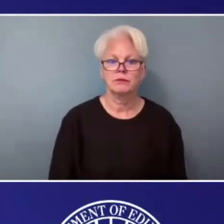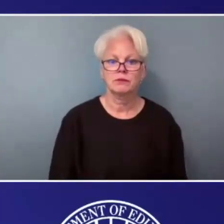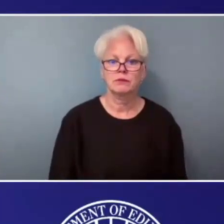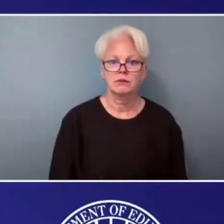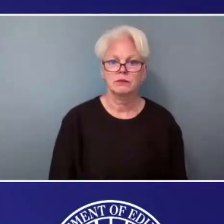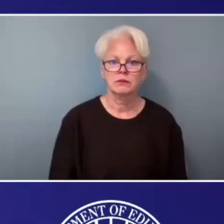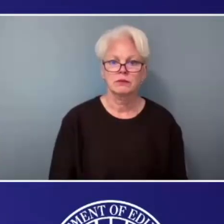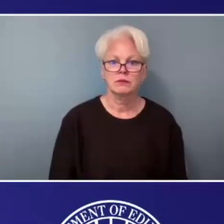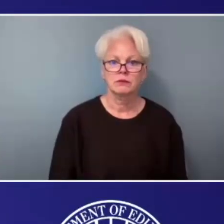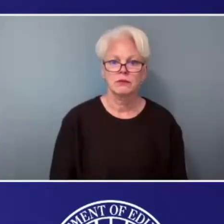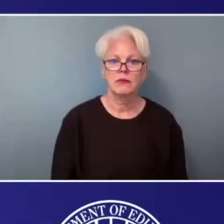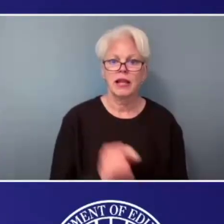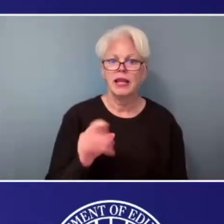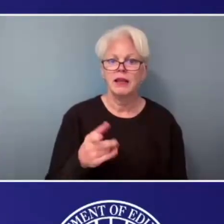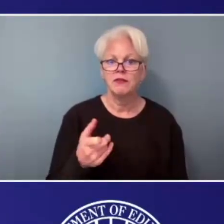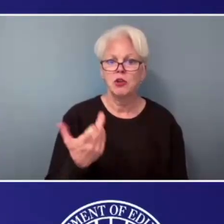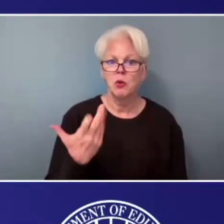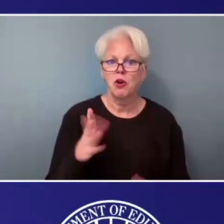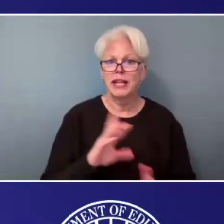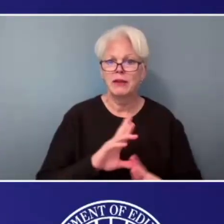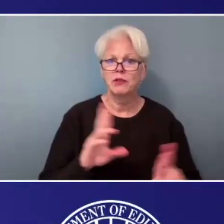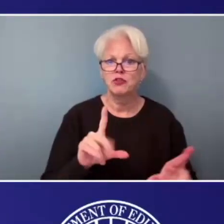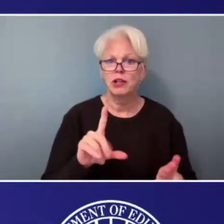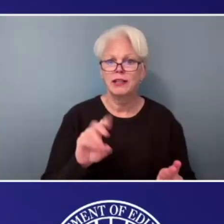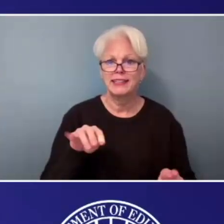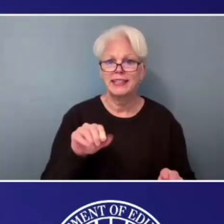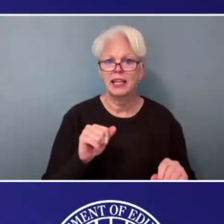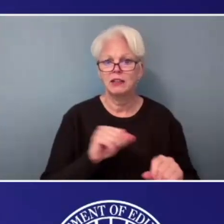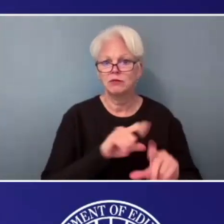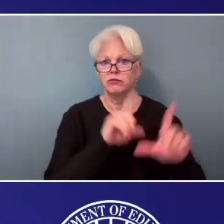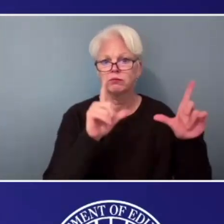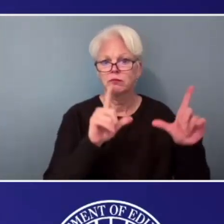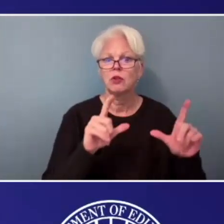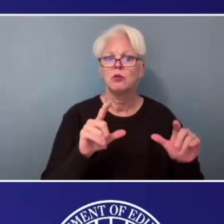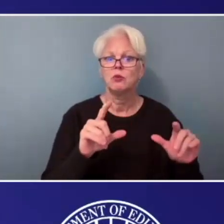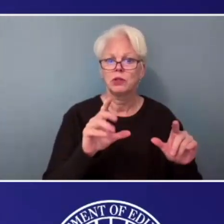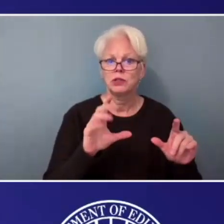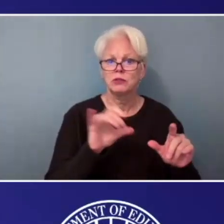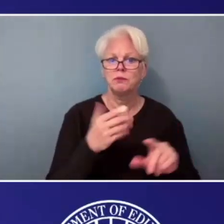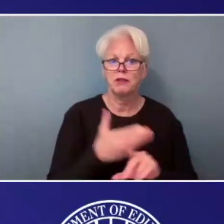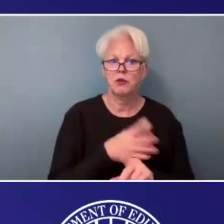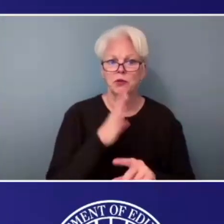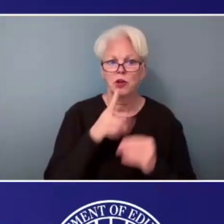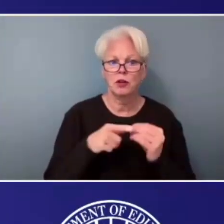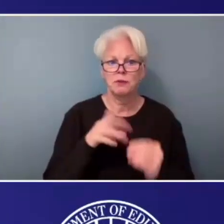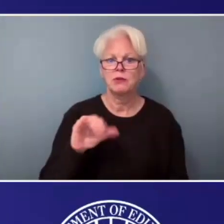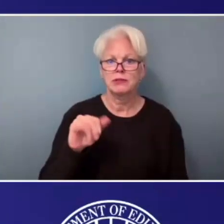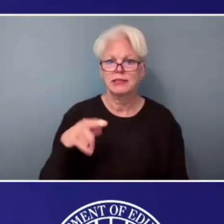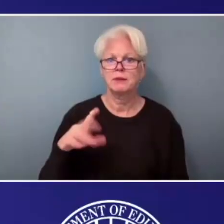already have it teed up, and we'll just look at Alex's language before we start talking about CIP codes, if that works.